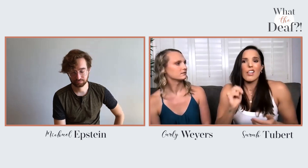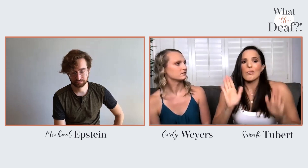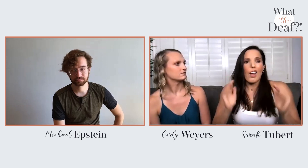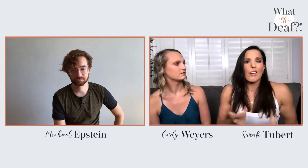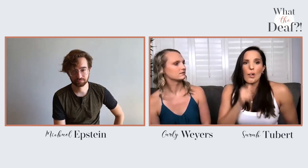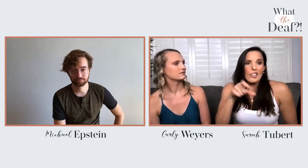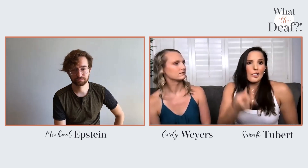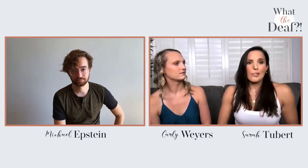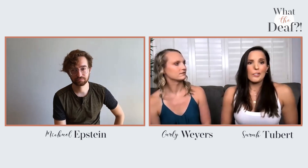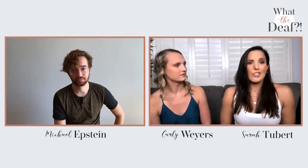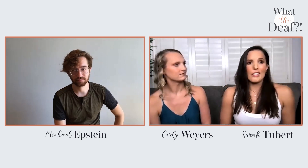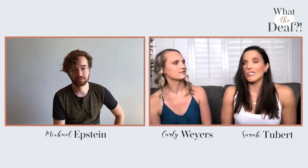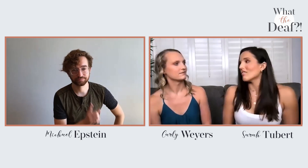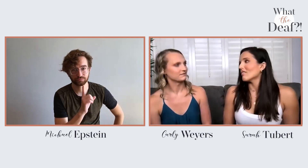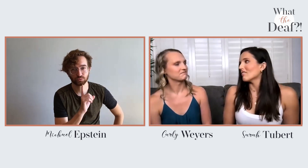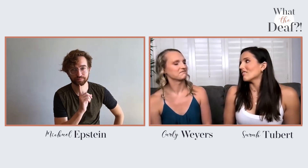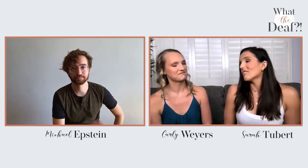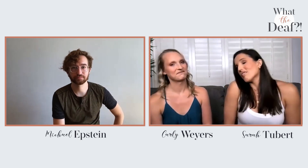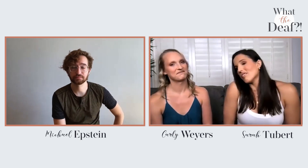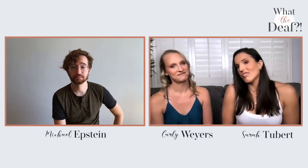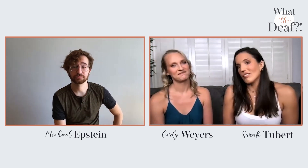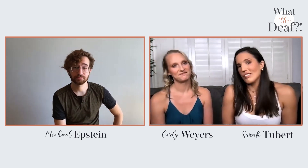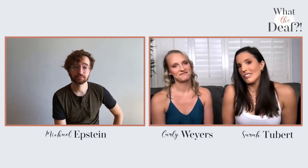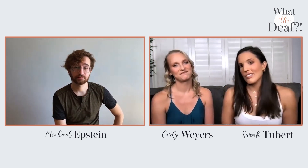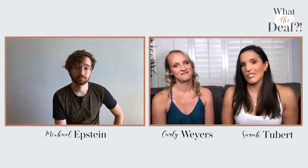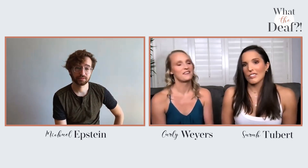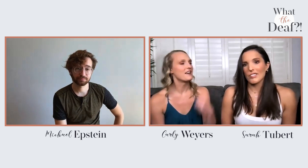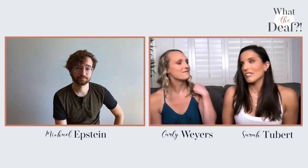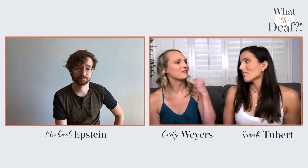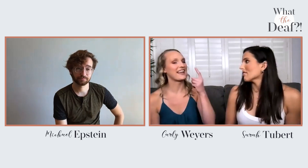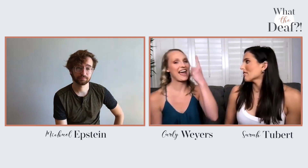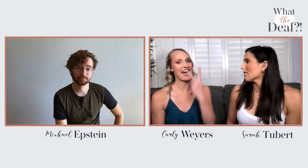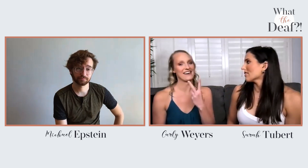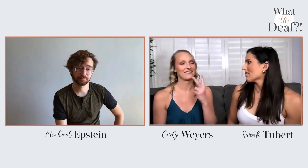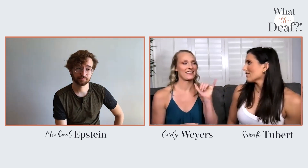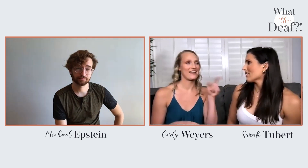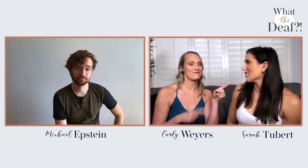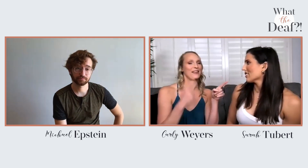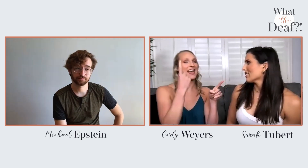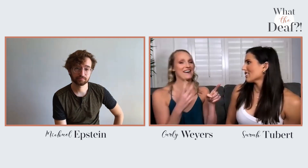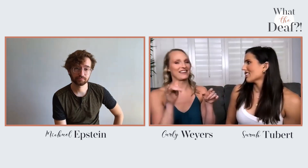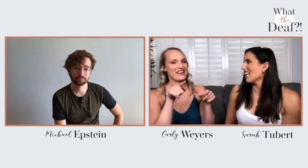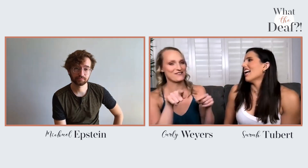If you're not then bye, we don't need you. Very true. Very true. I feel like I'm half like Sarah and half like Michael.